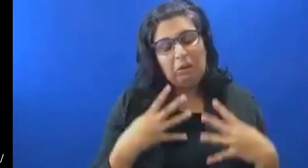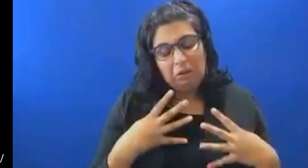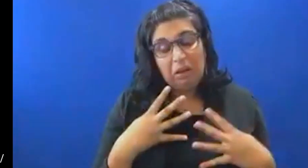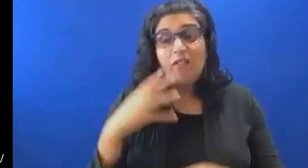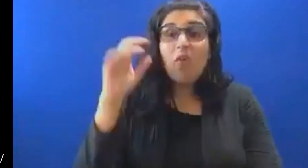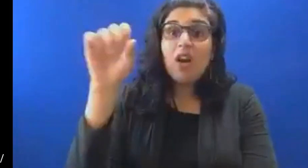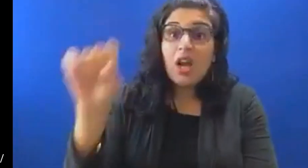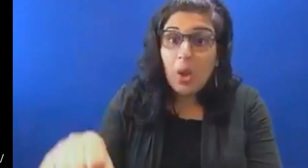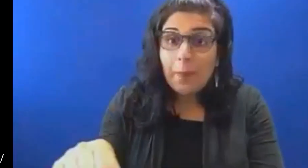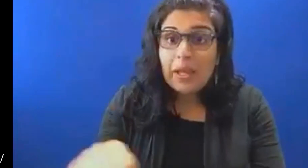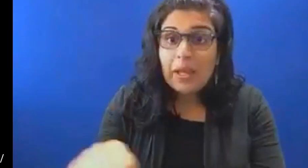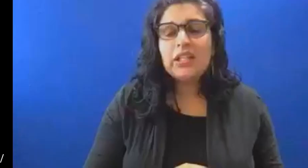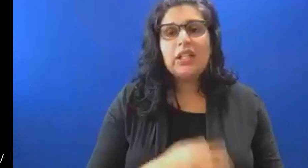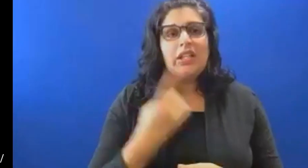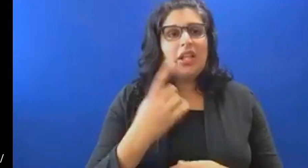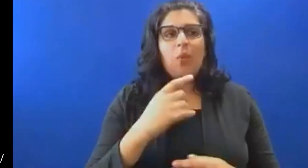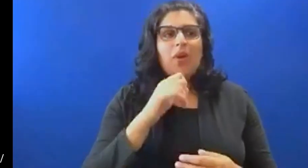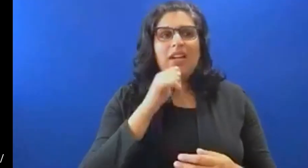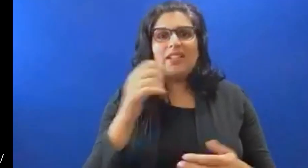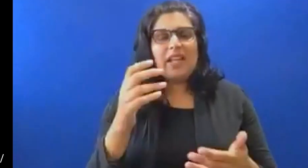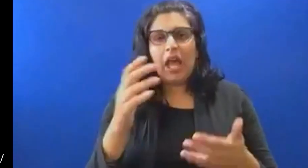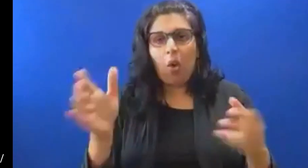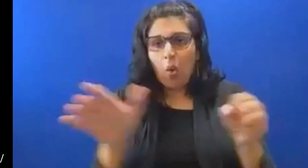being less than whole and less than human because of disability.